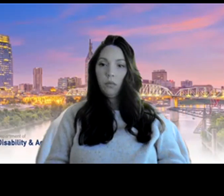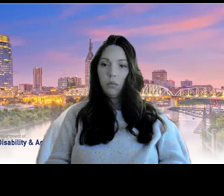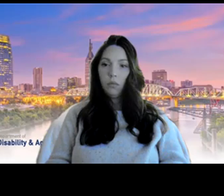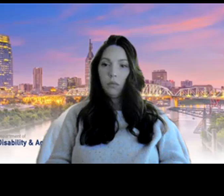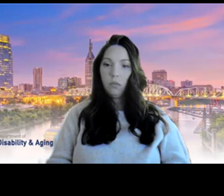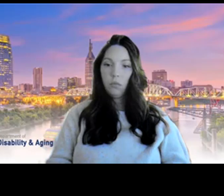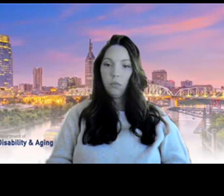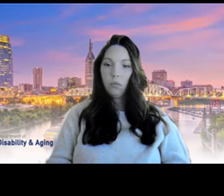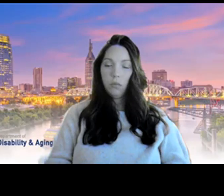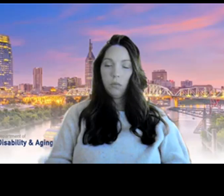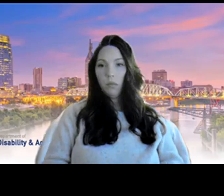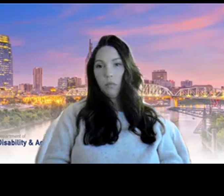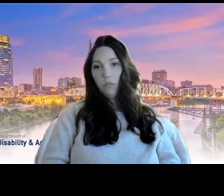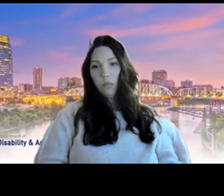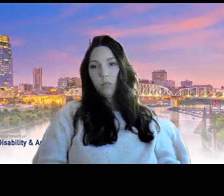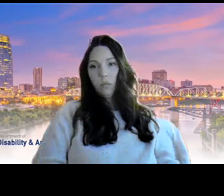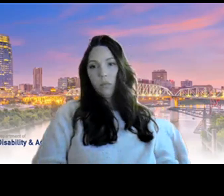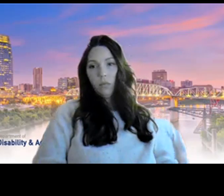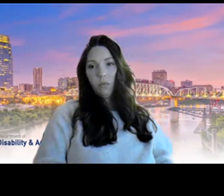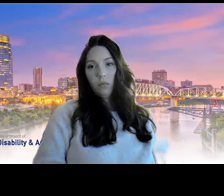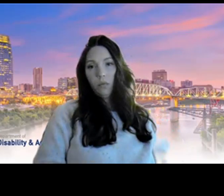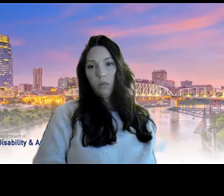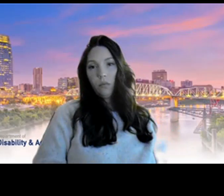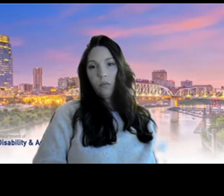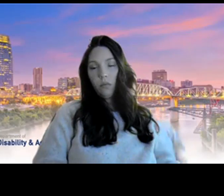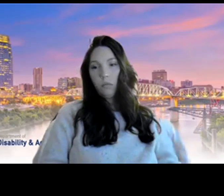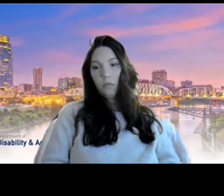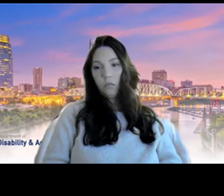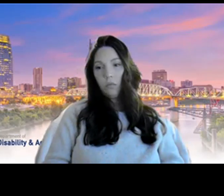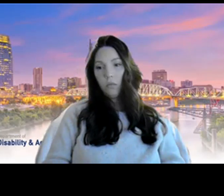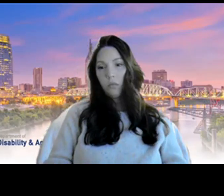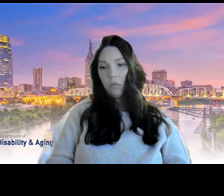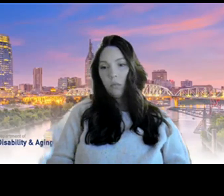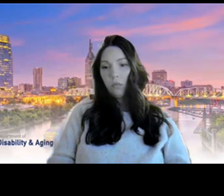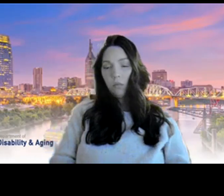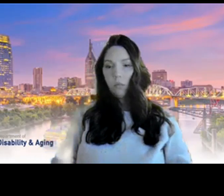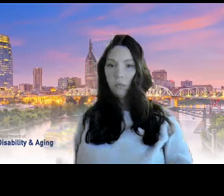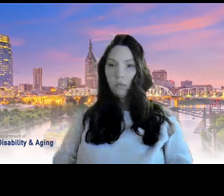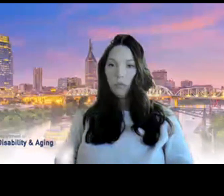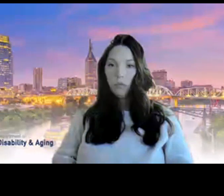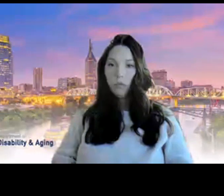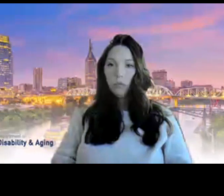I think it's a little less than that, might be 760, but it is it is a waiting list.